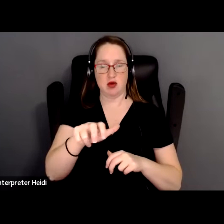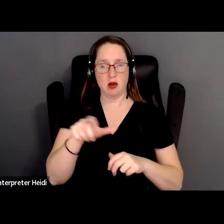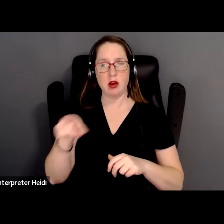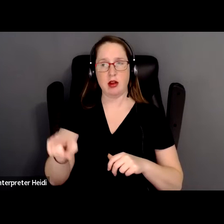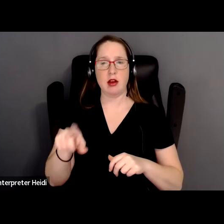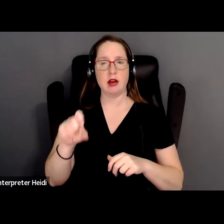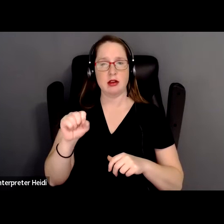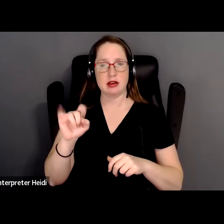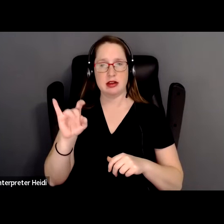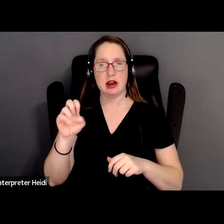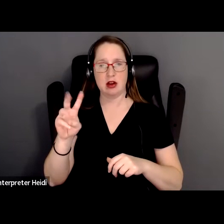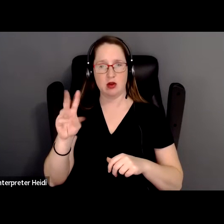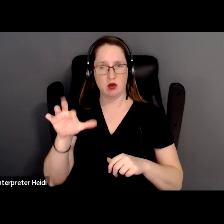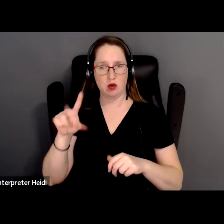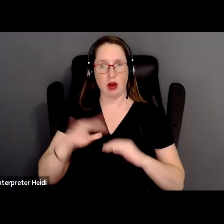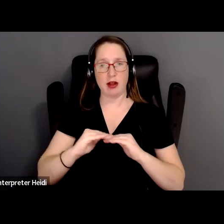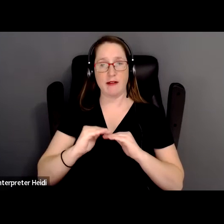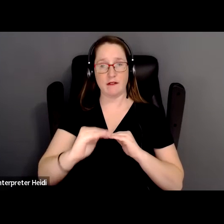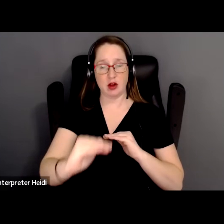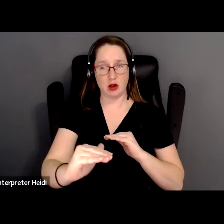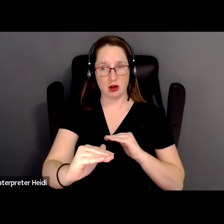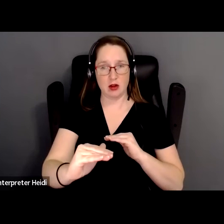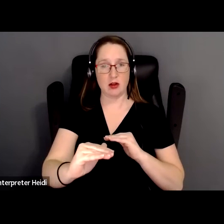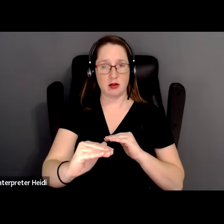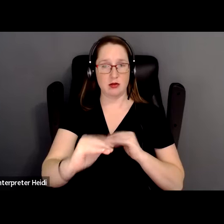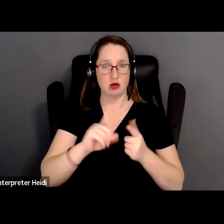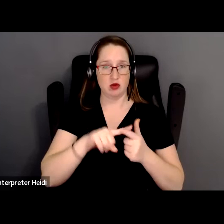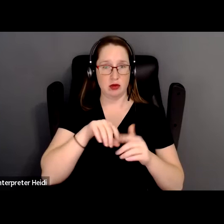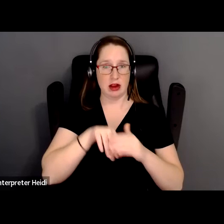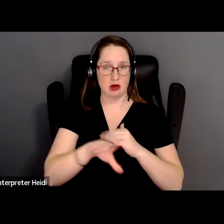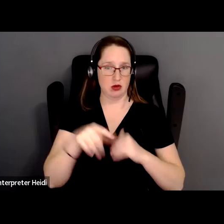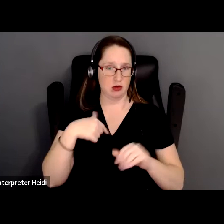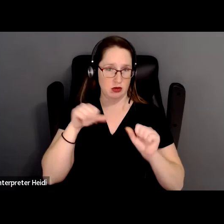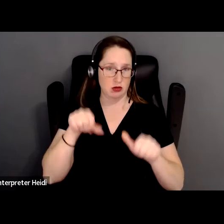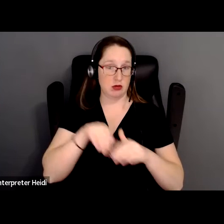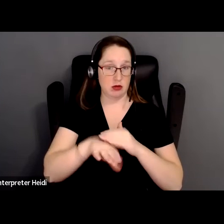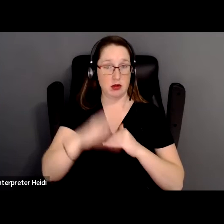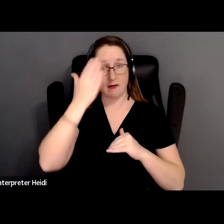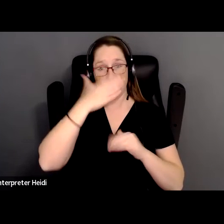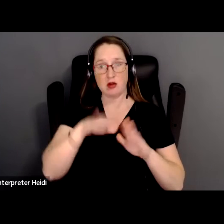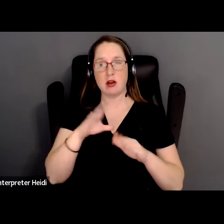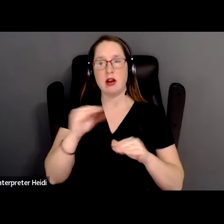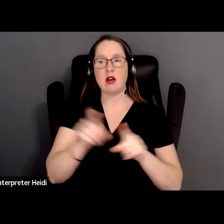sidewalk that was leveled to the entrance, so that we can get in the front door and also exit